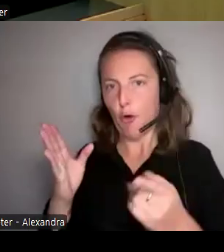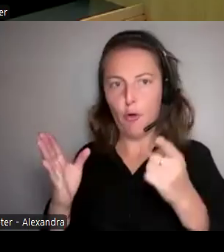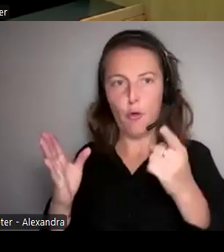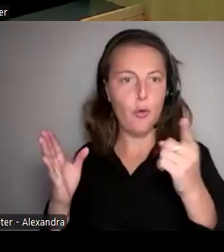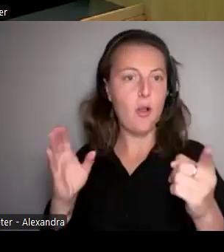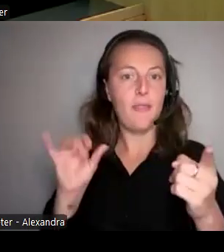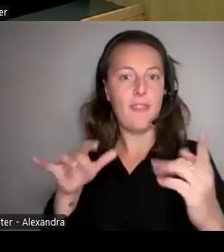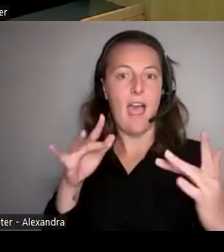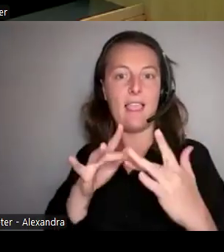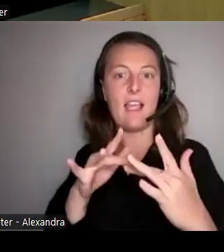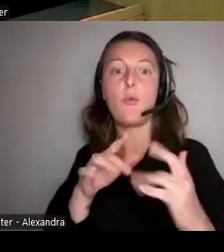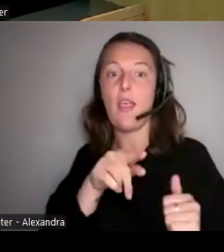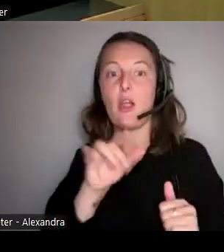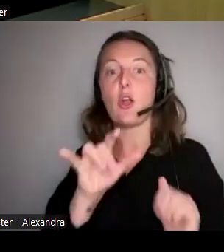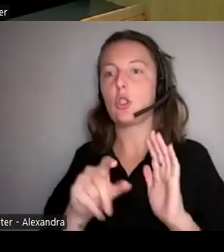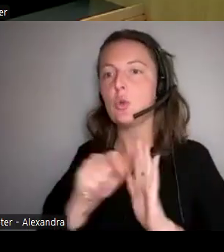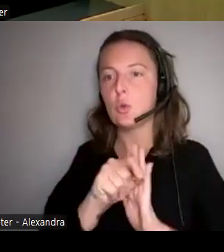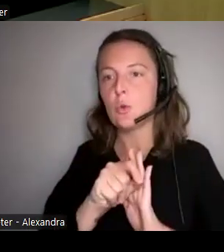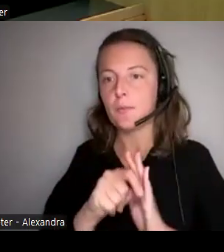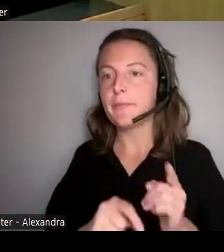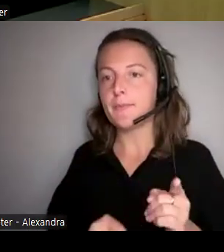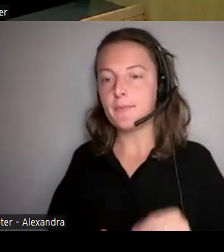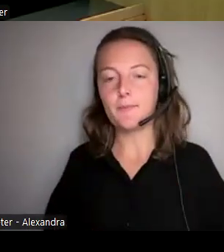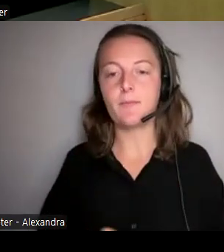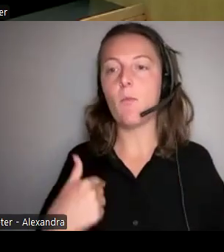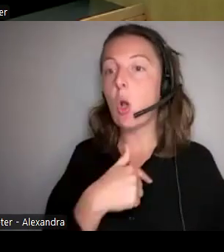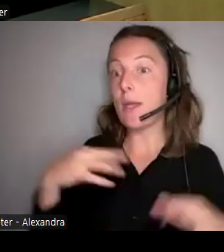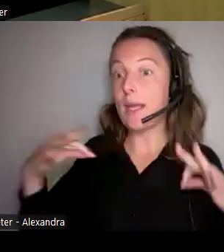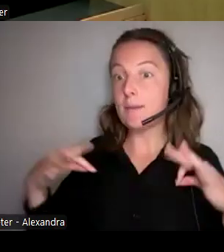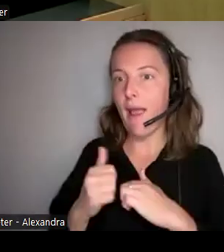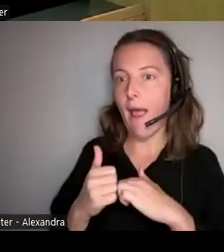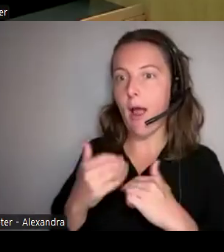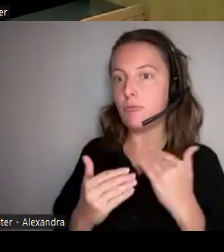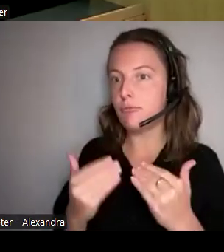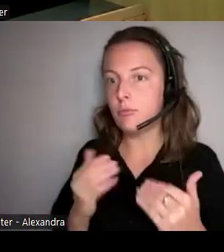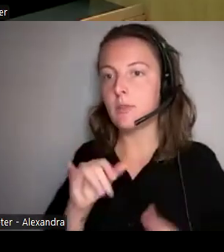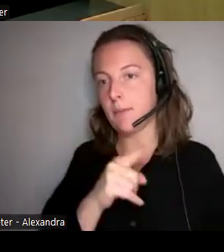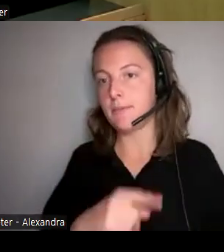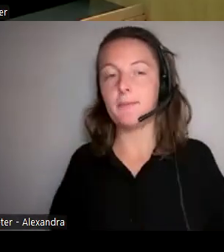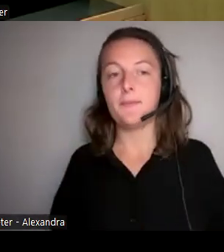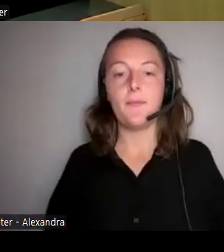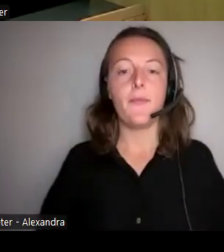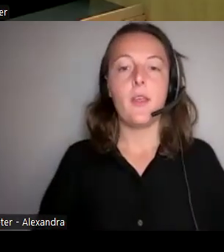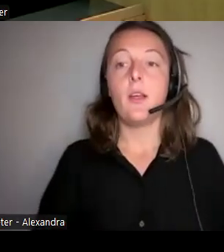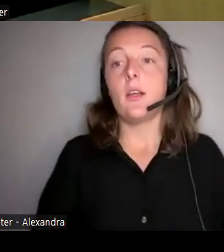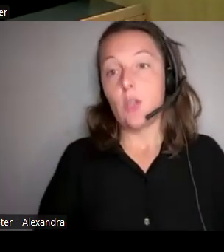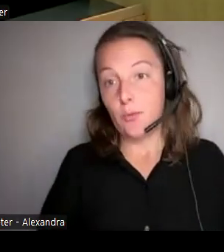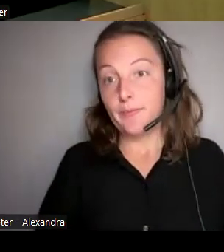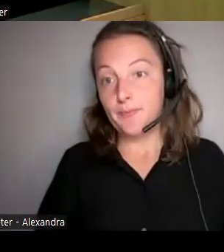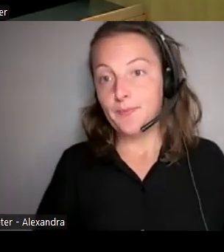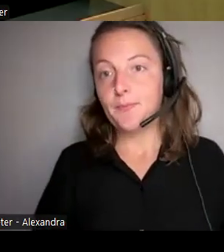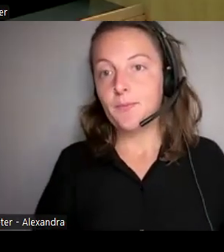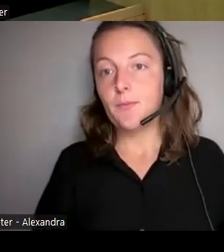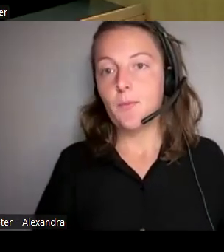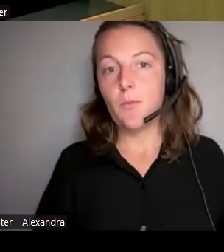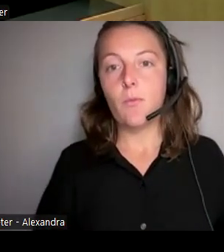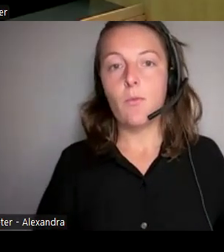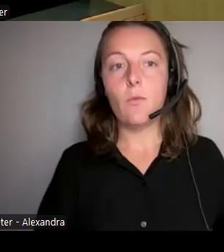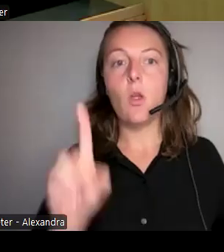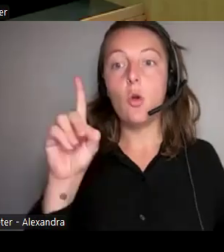that link is the YouTube where um we explain the process. So um so one change to be aware of is